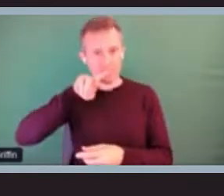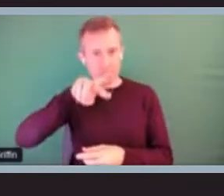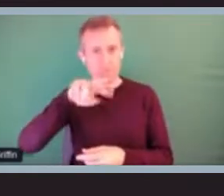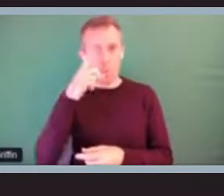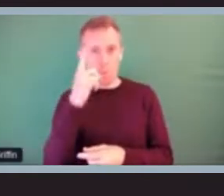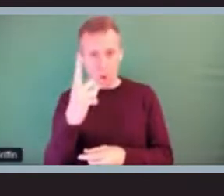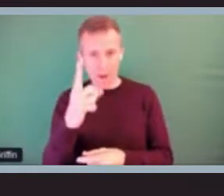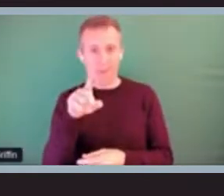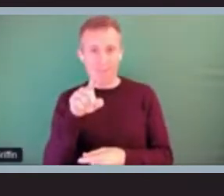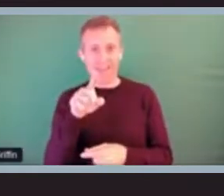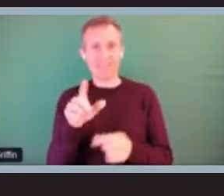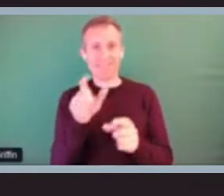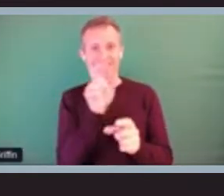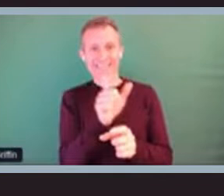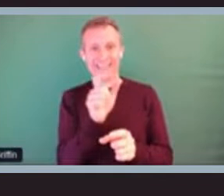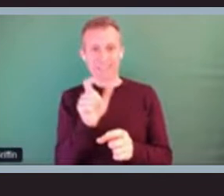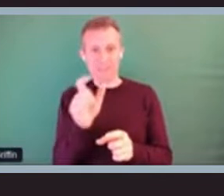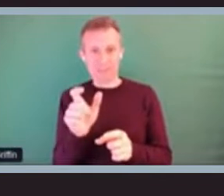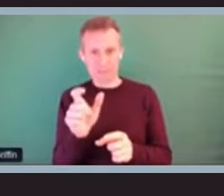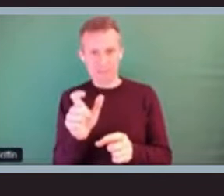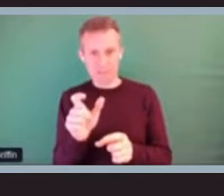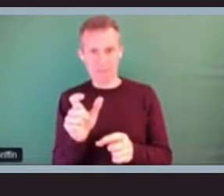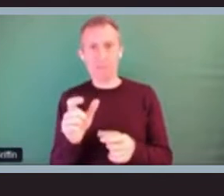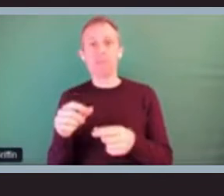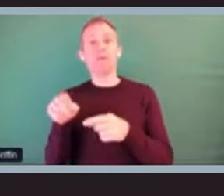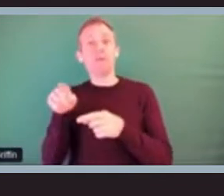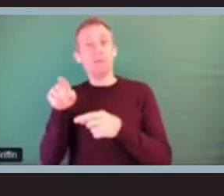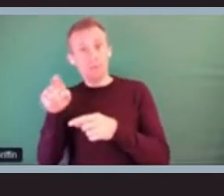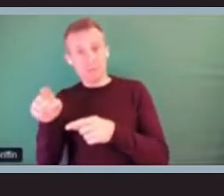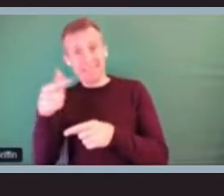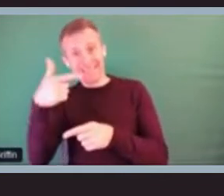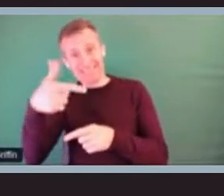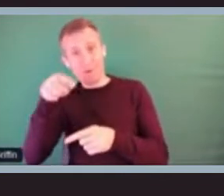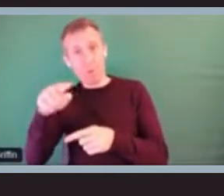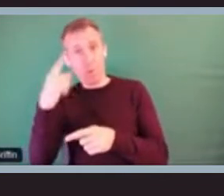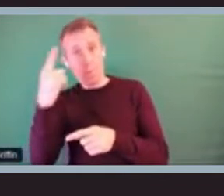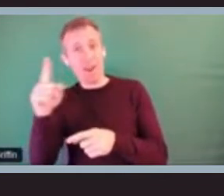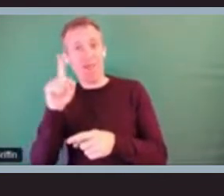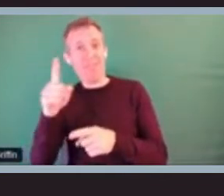7:1 and higher is the minimum for text when we want to reach the AAA level of accessibility.